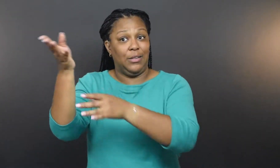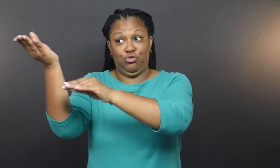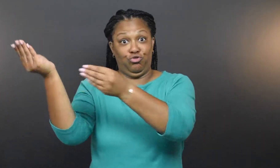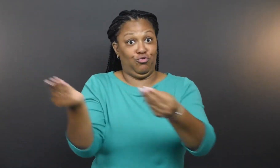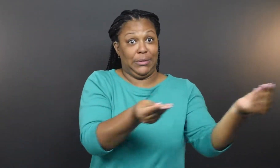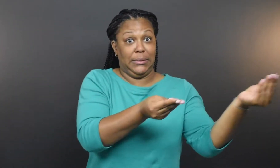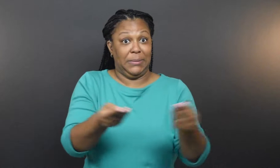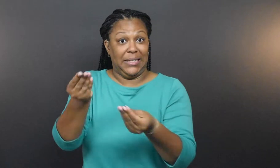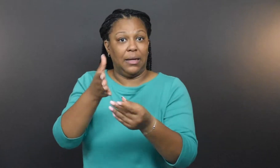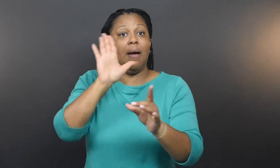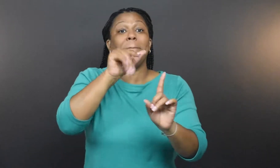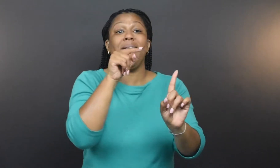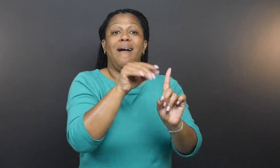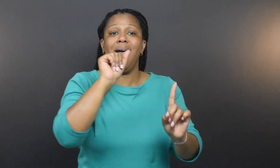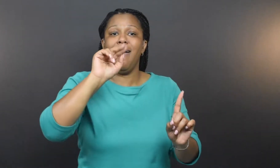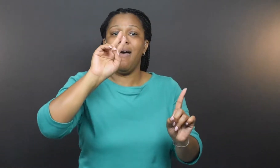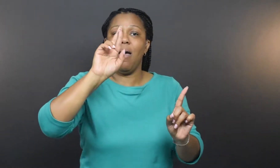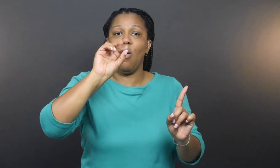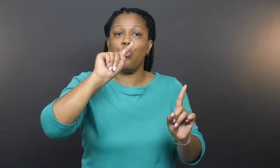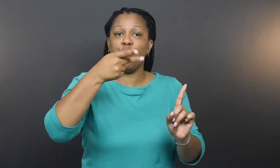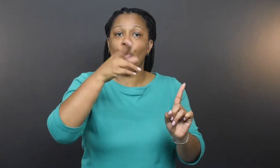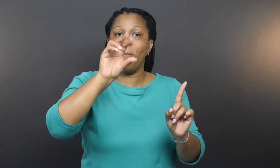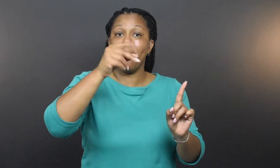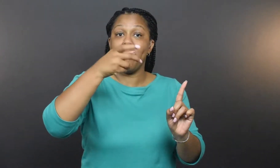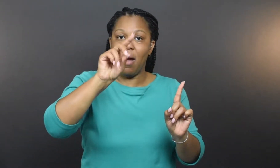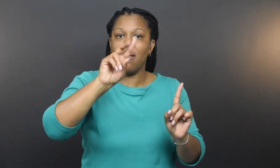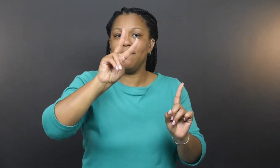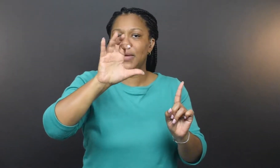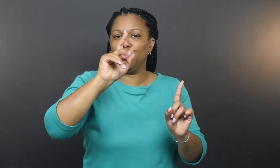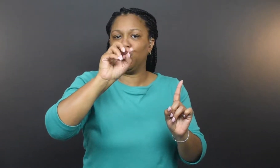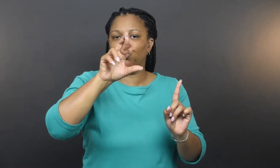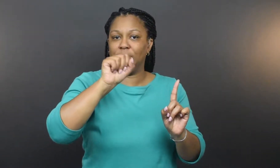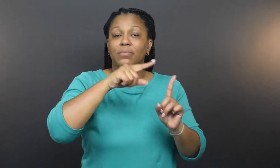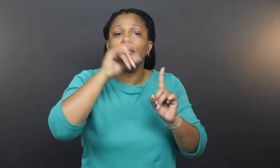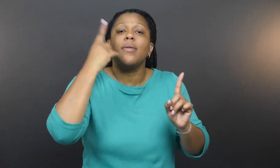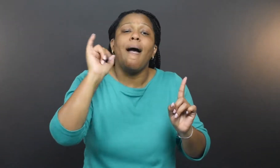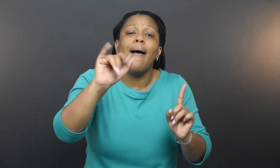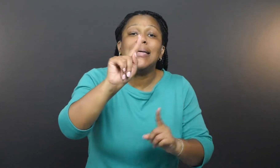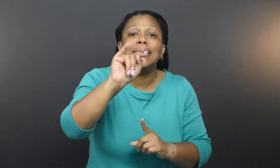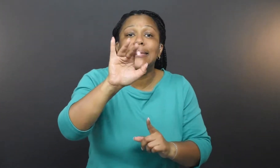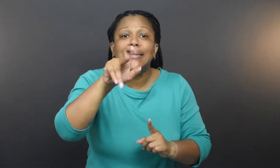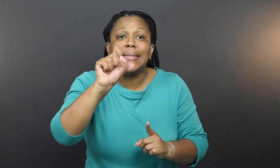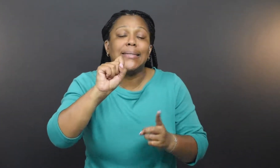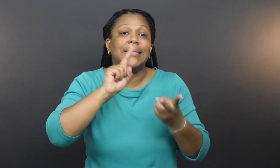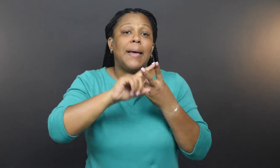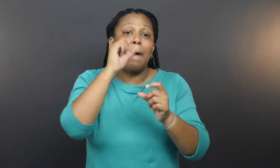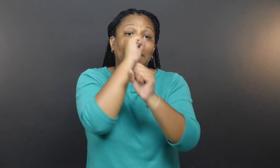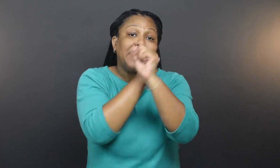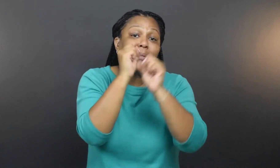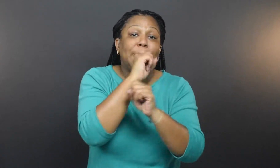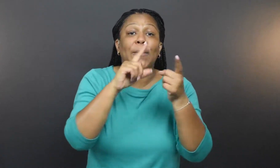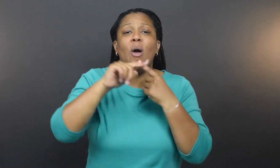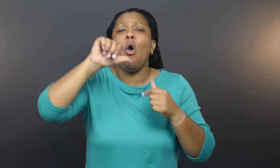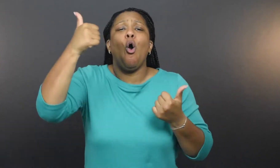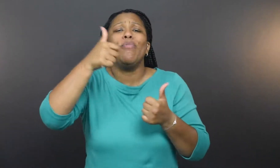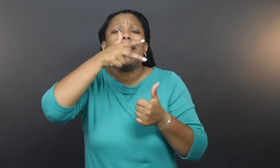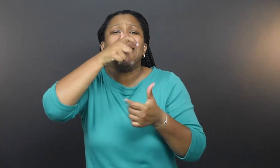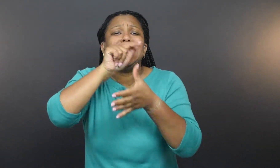vectors” (ticks, mosquitoes, or other insects or insect-like creatures that carry disease).